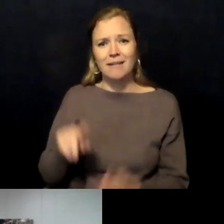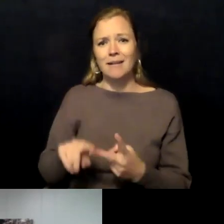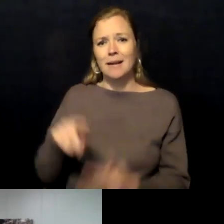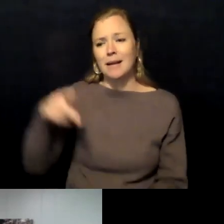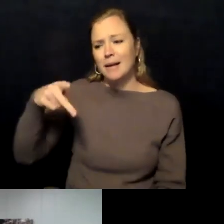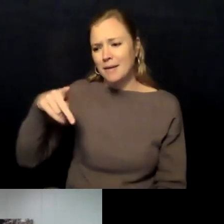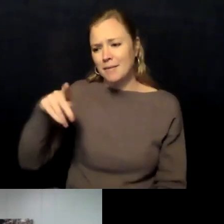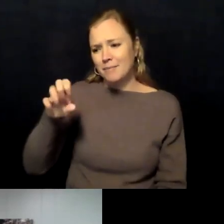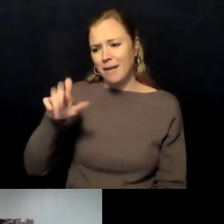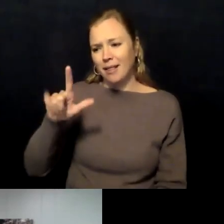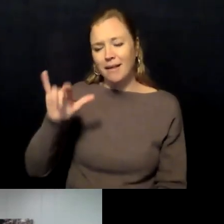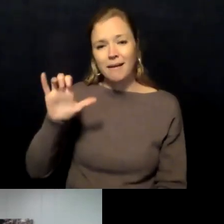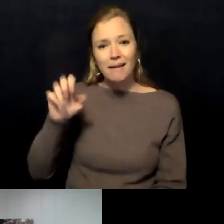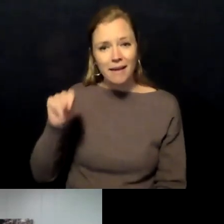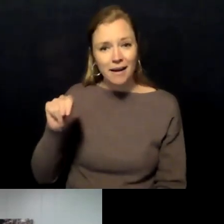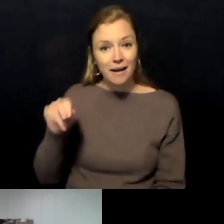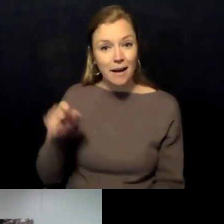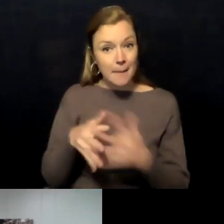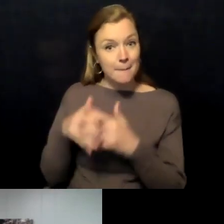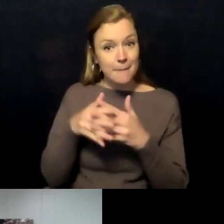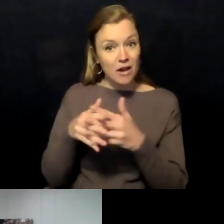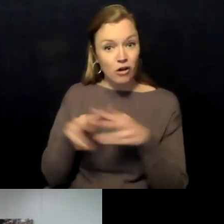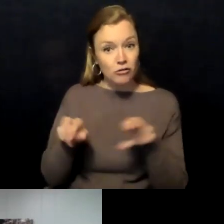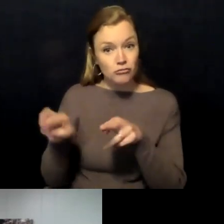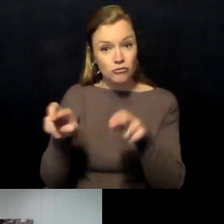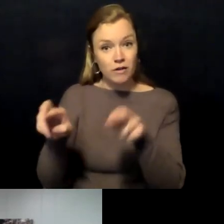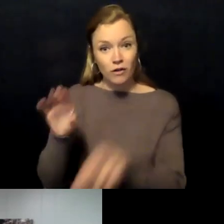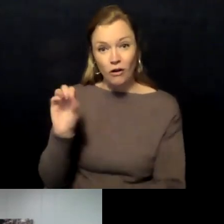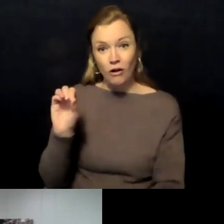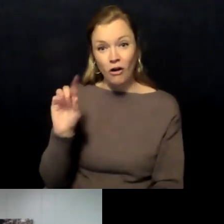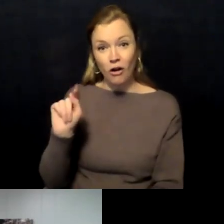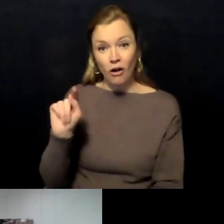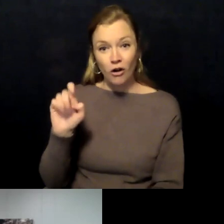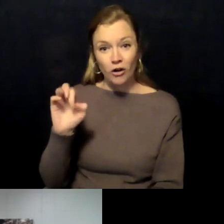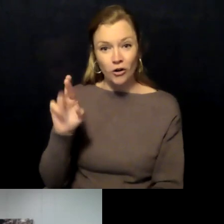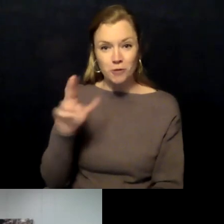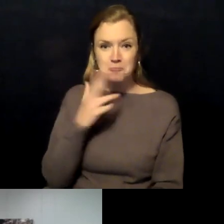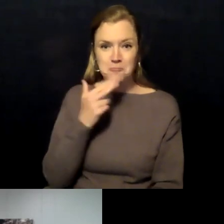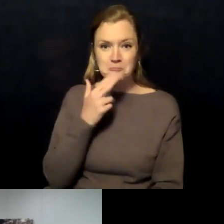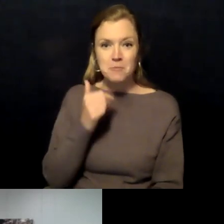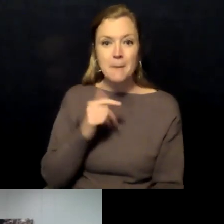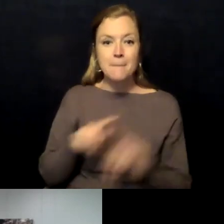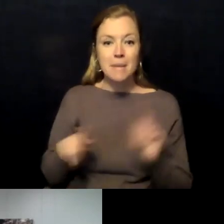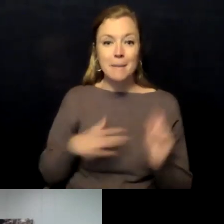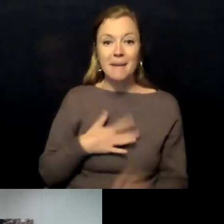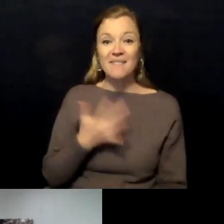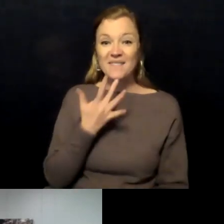otters are wonderful but I think probably my favorite were